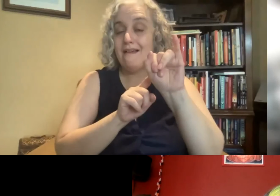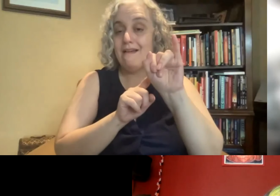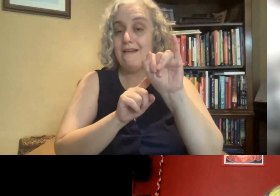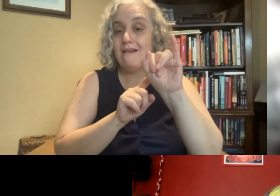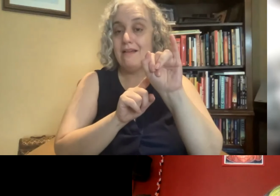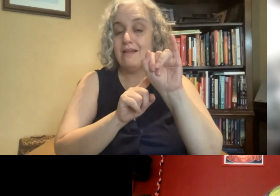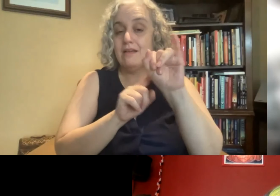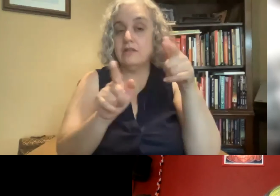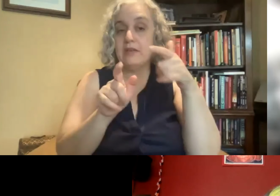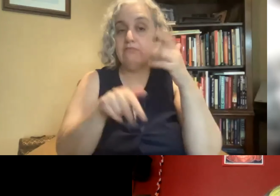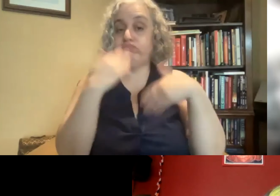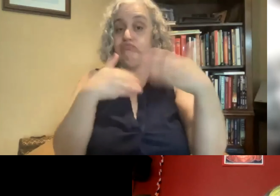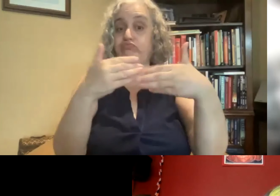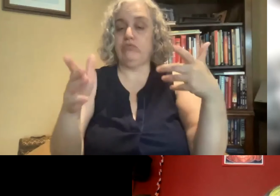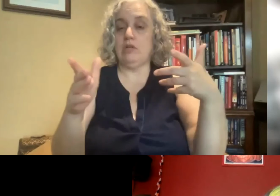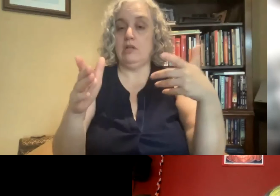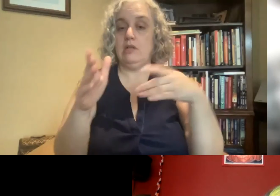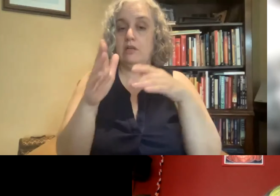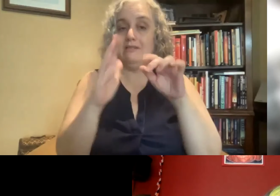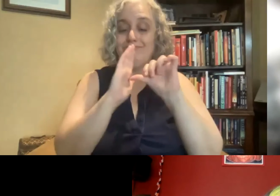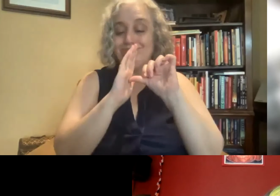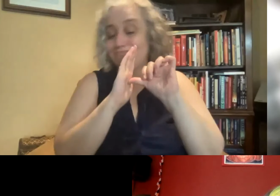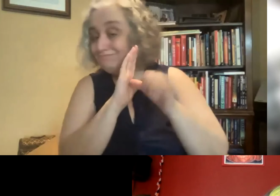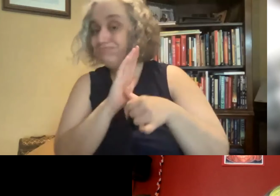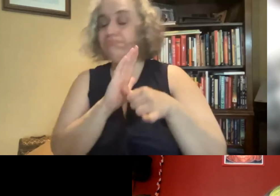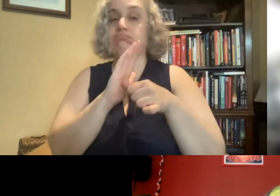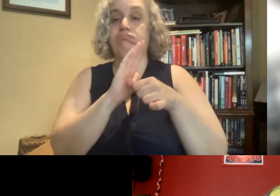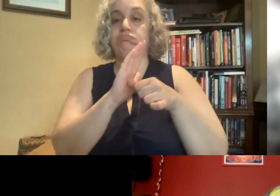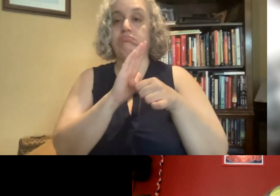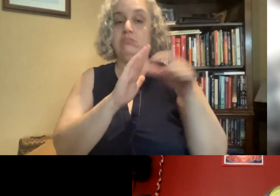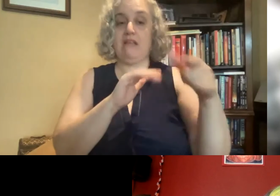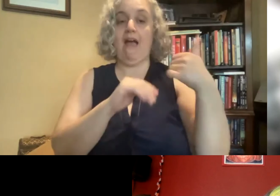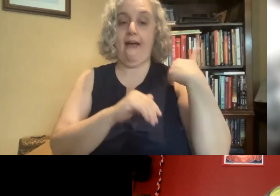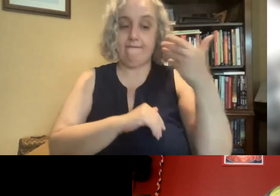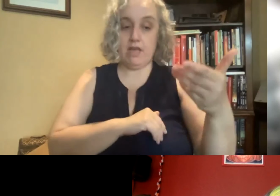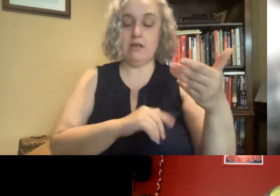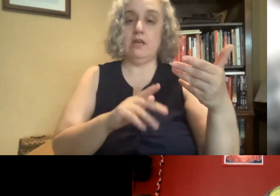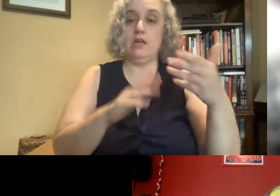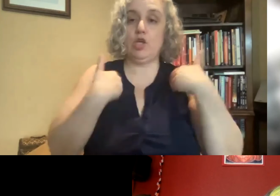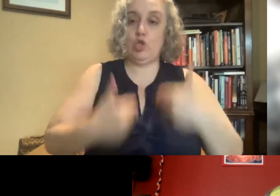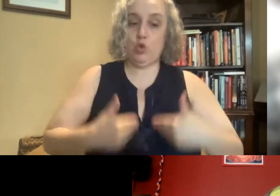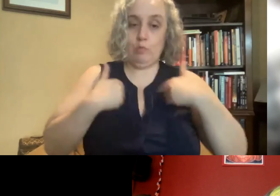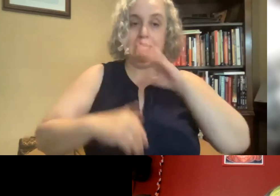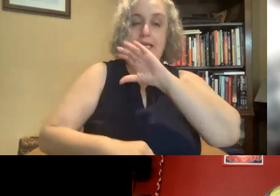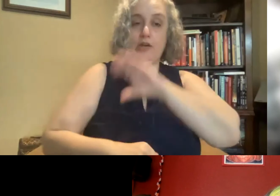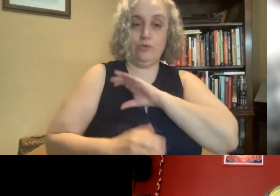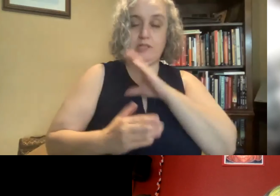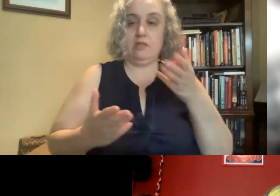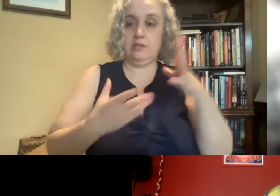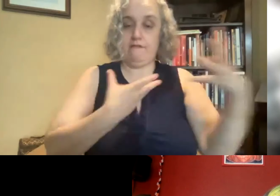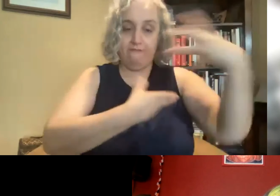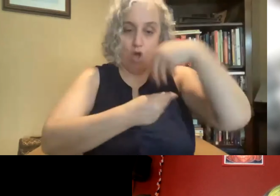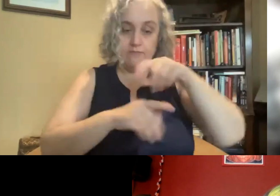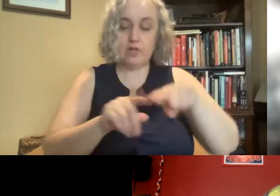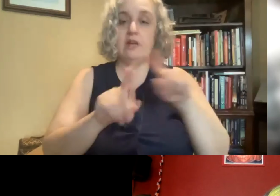and amplifying the existing human characteristics or human habits.